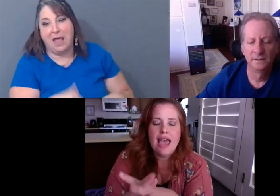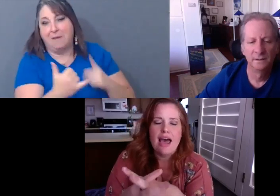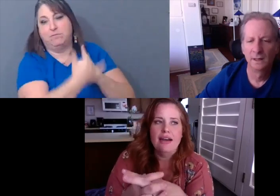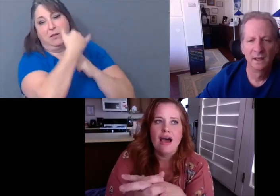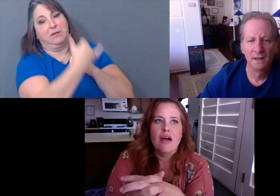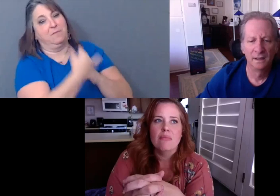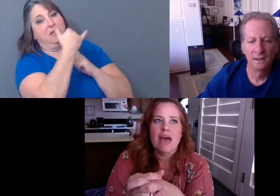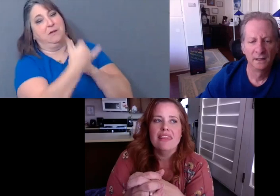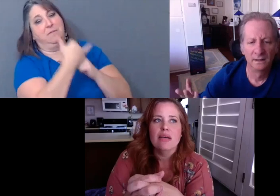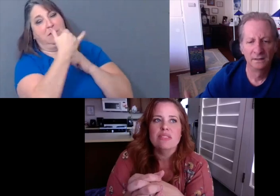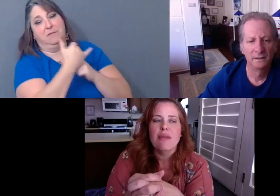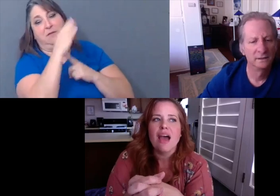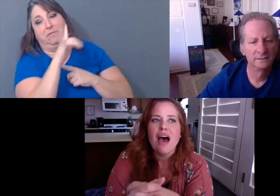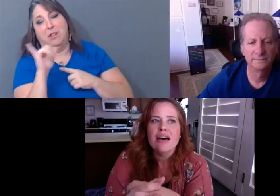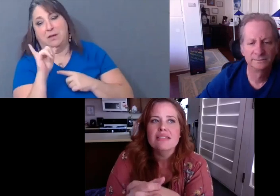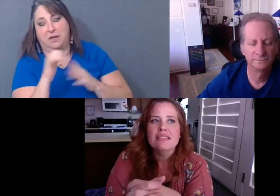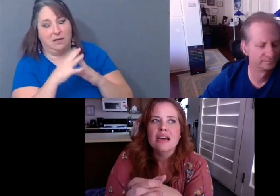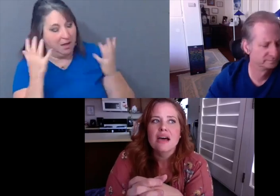And, I think it was because...